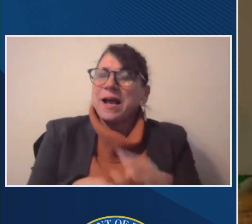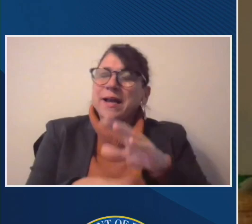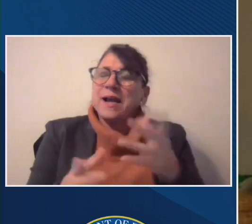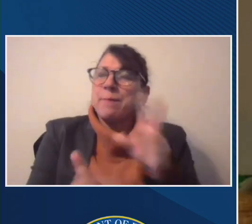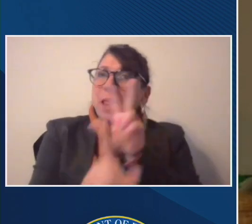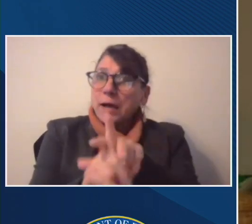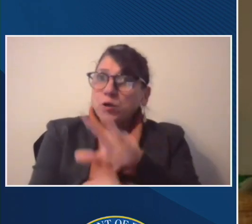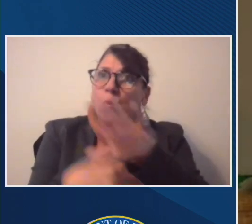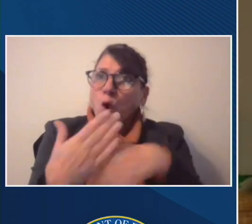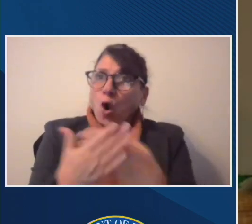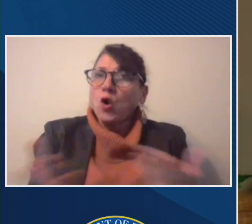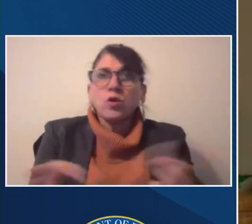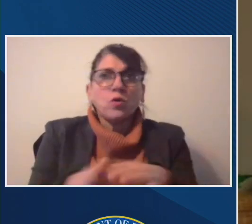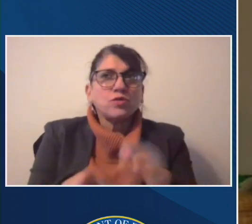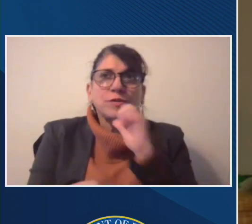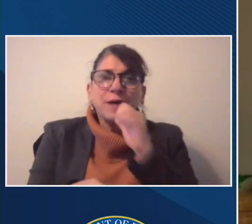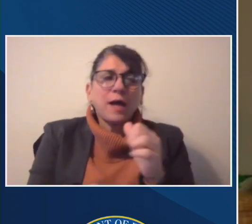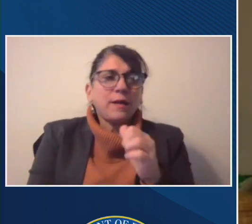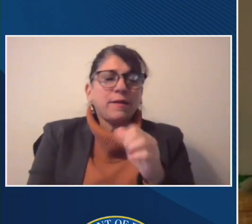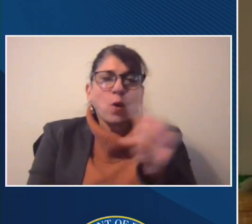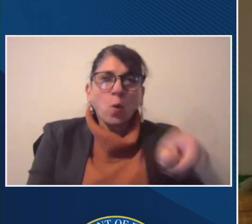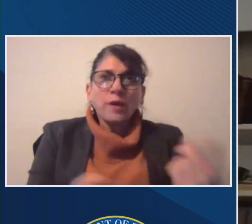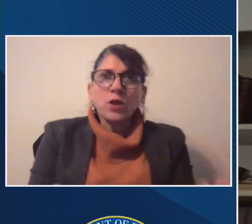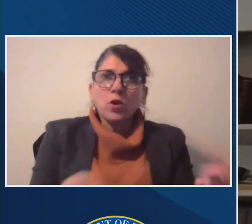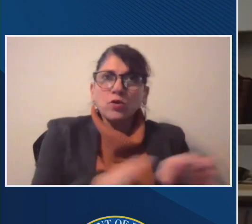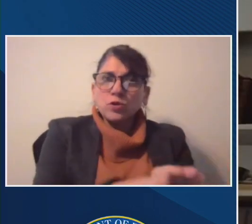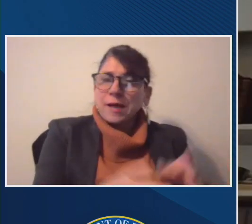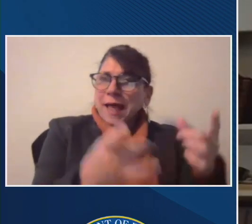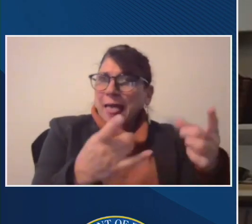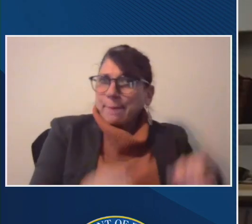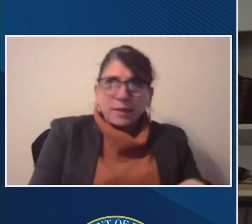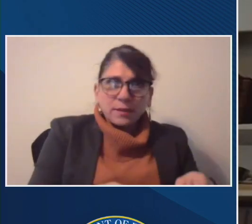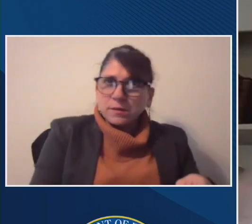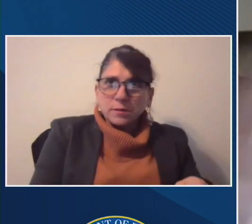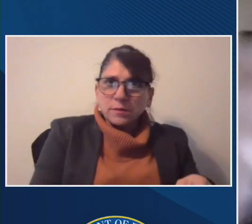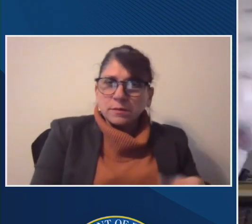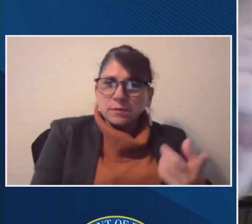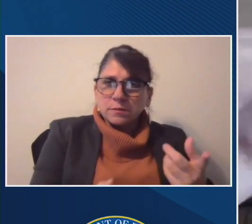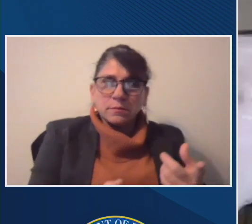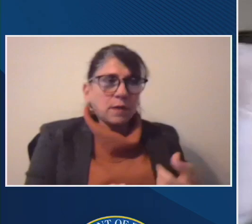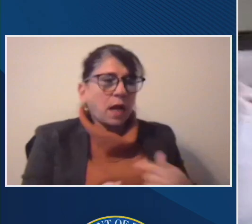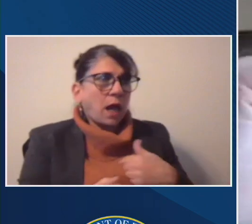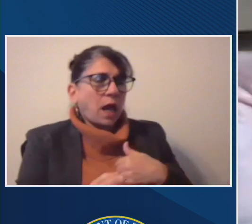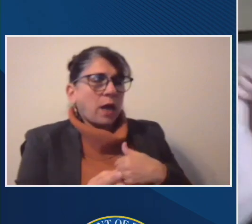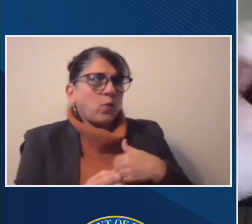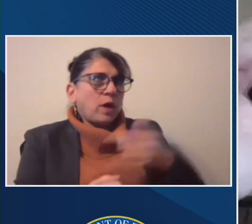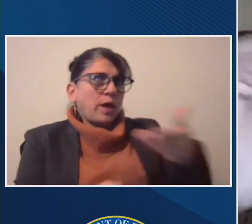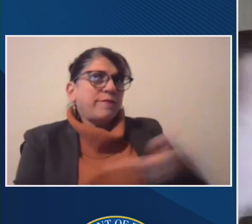happen to be triggered? I believe. I think and I'm going to invite my colleague David Musser from FSA because